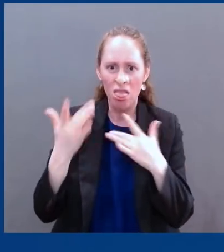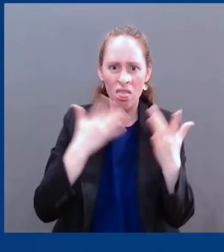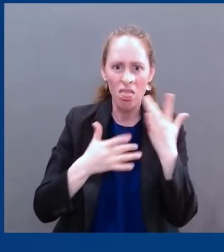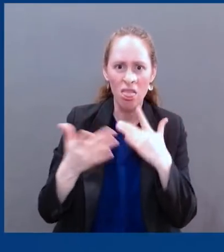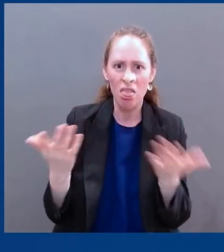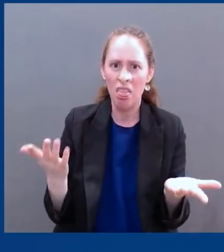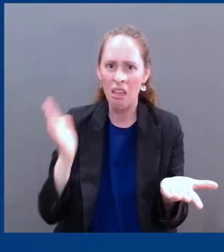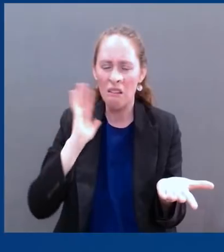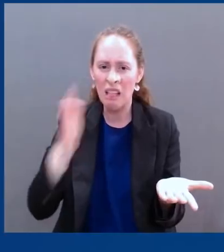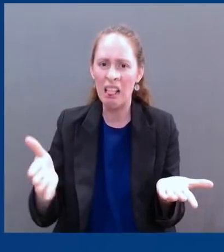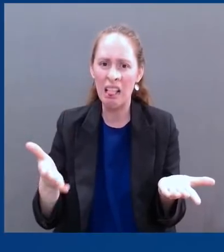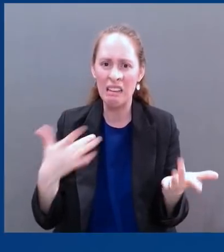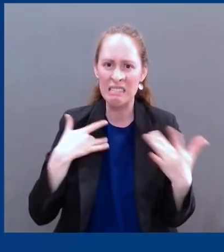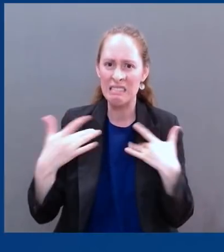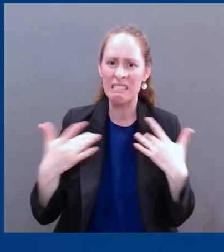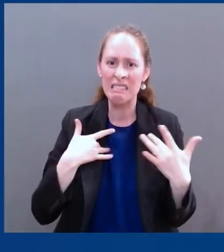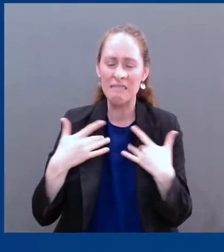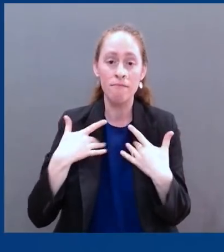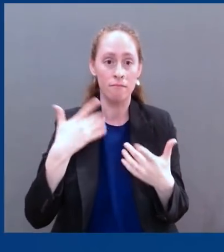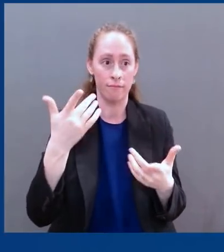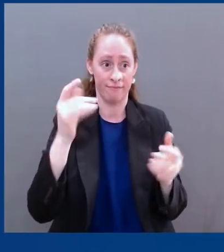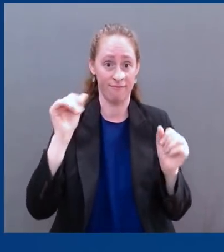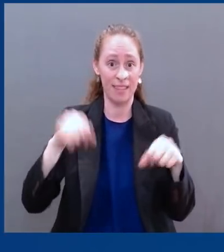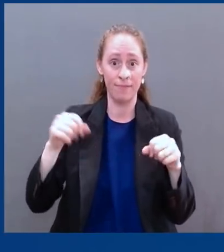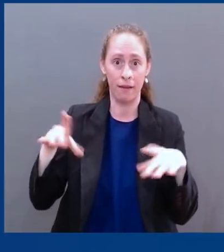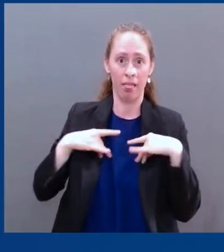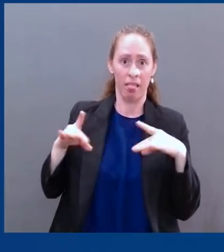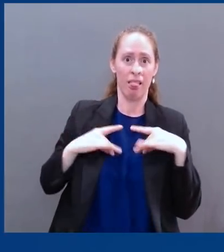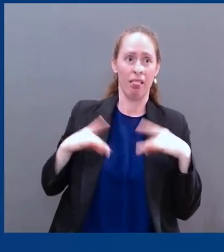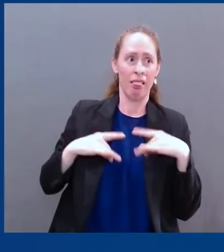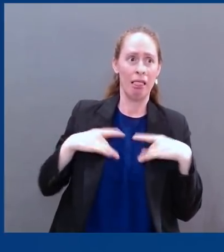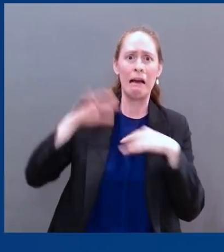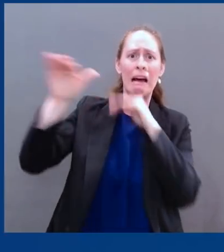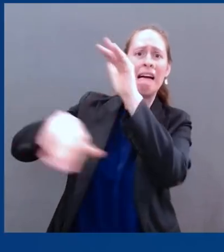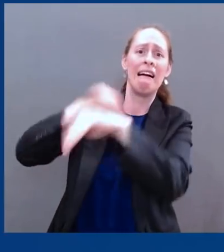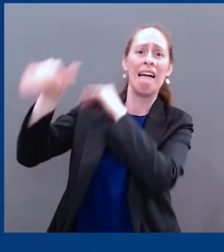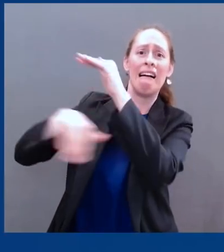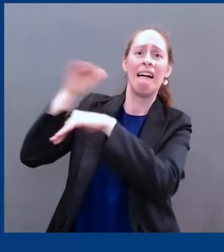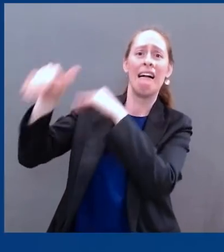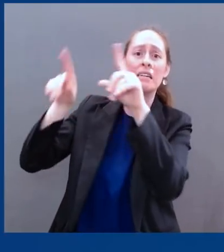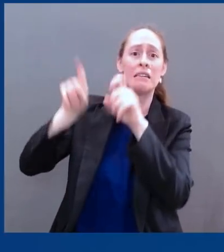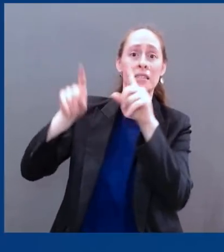and demand for testing increases once again. That should not be allowed to happen.